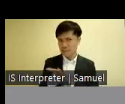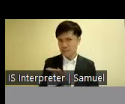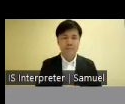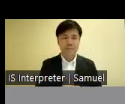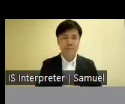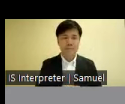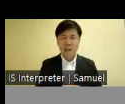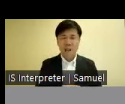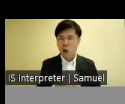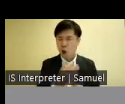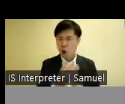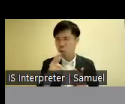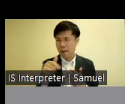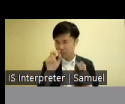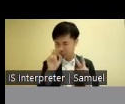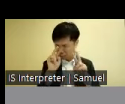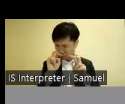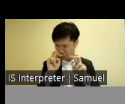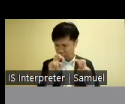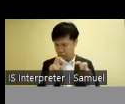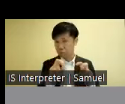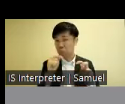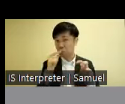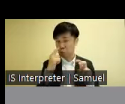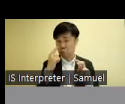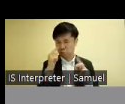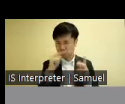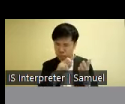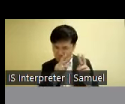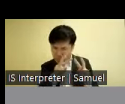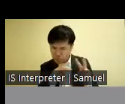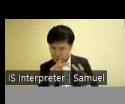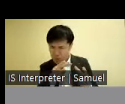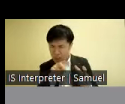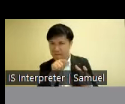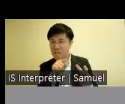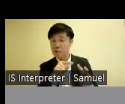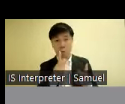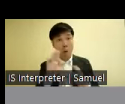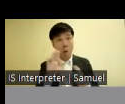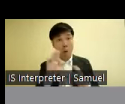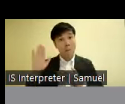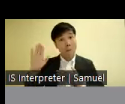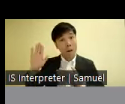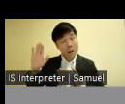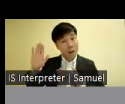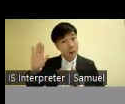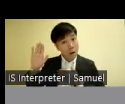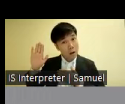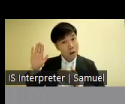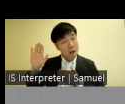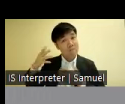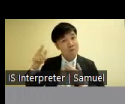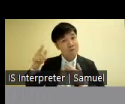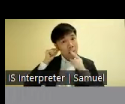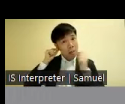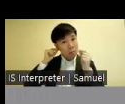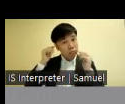So, we see that it is a commitment related to gender, conducting gender analysis.